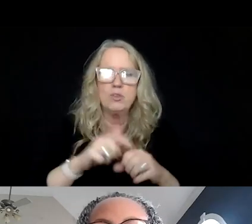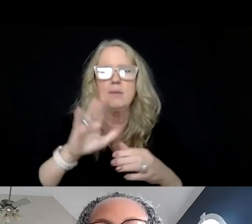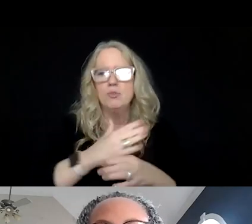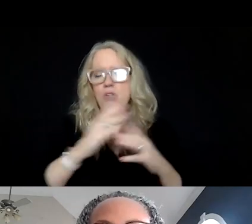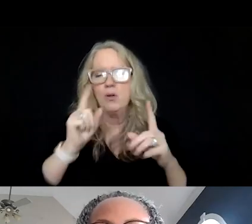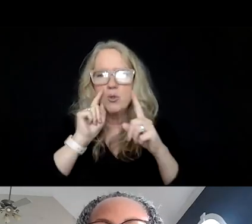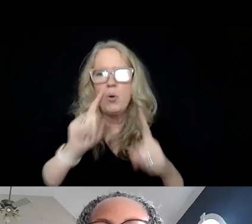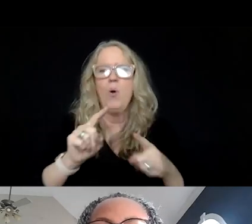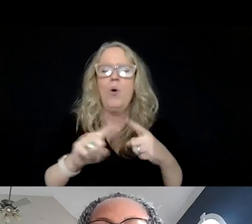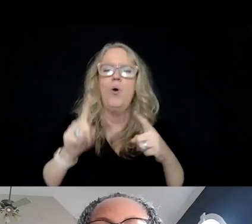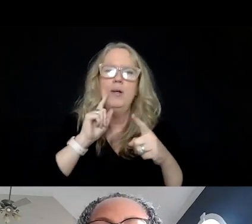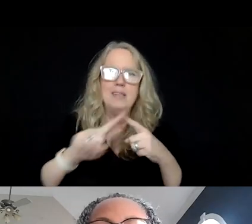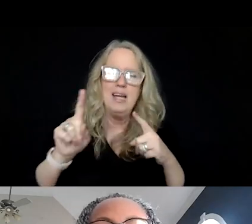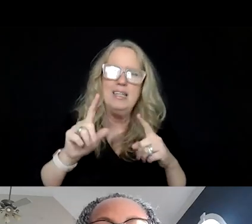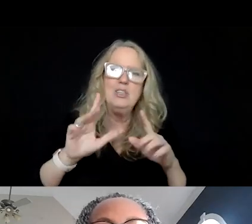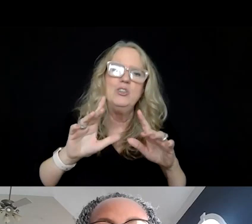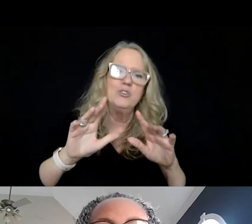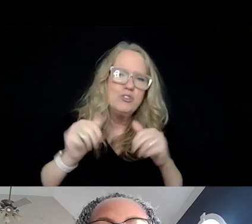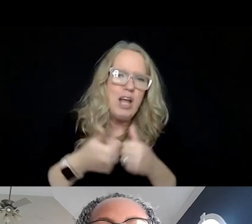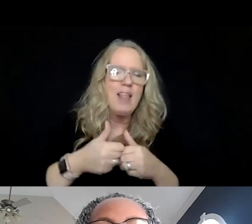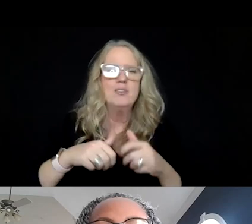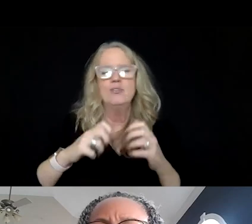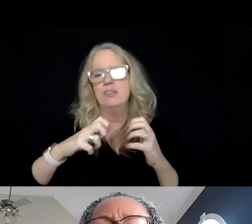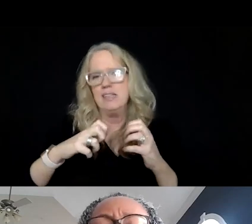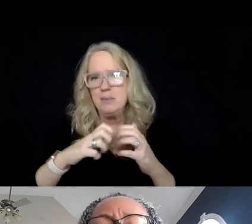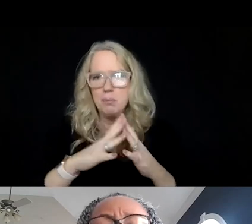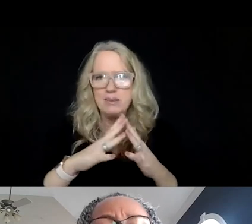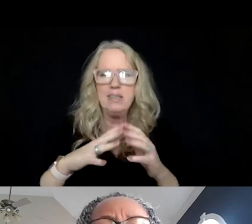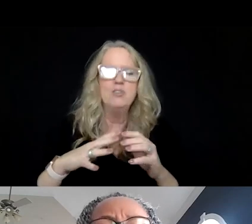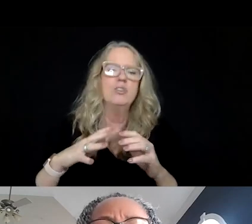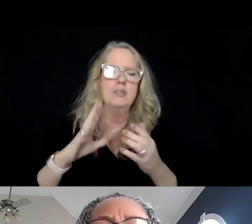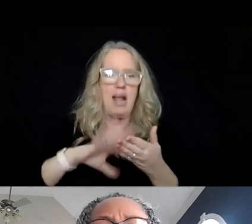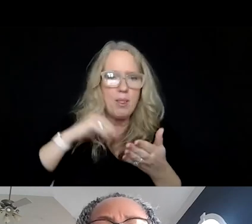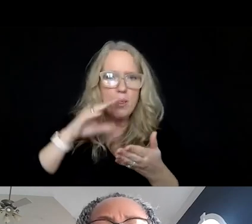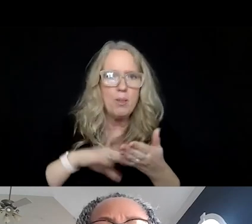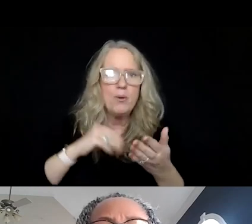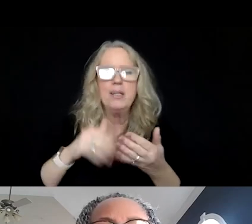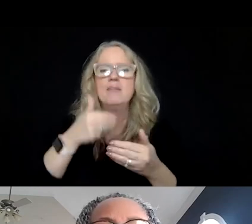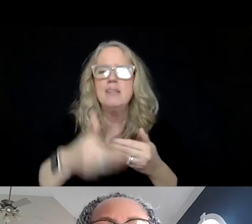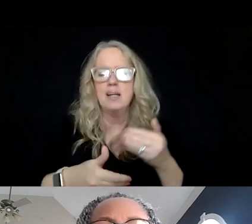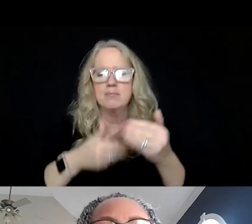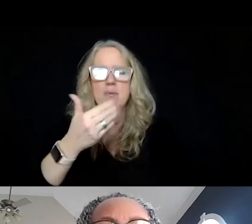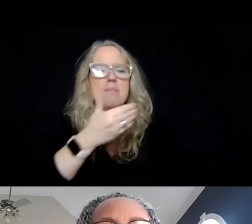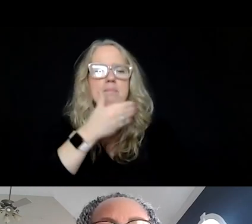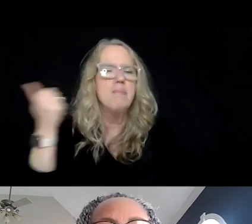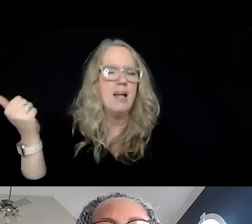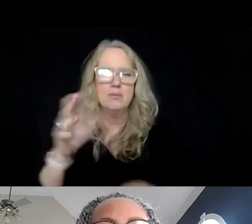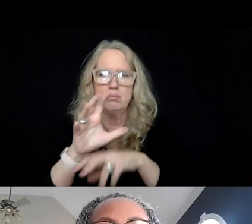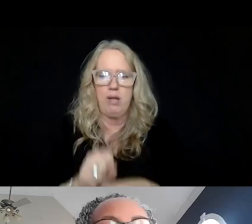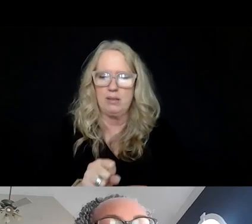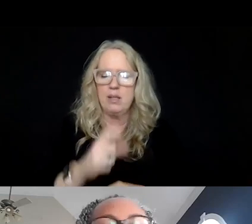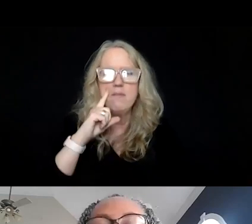AND NEXT STEPS CAN BE FOR ALL OF US.